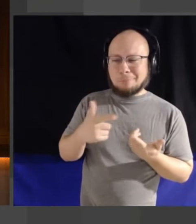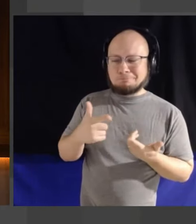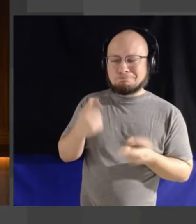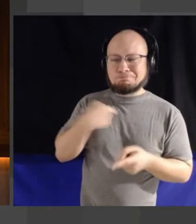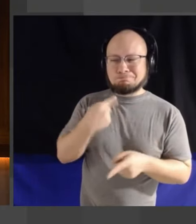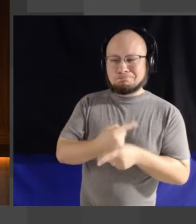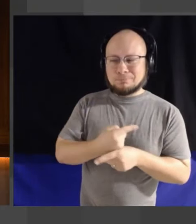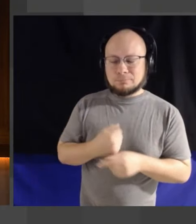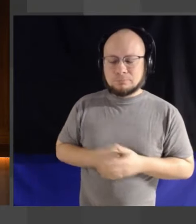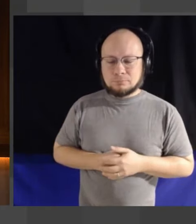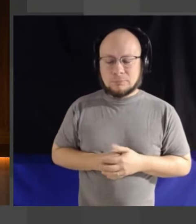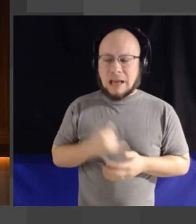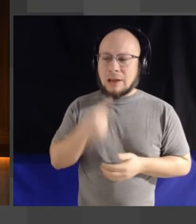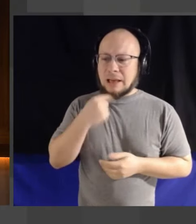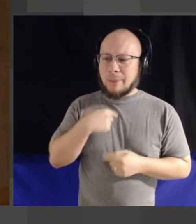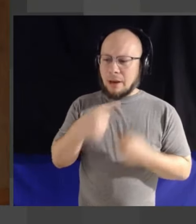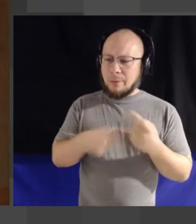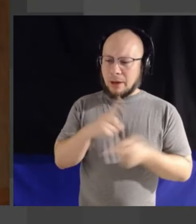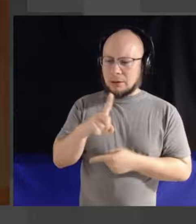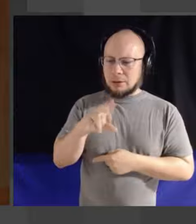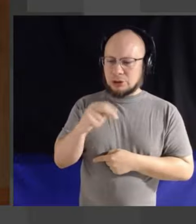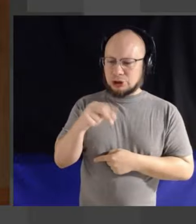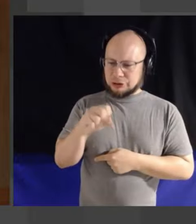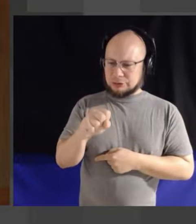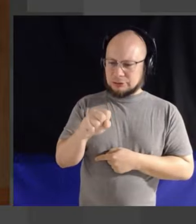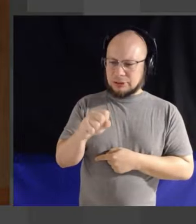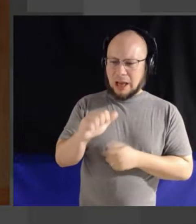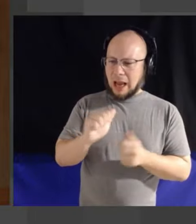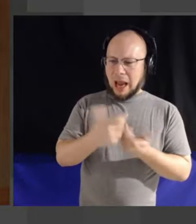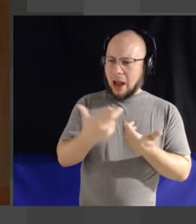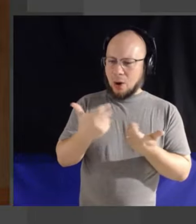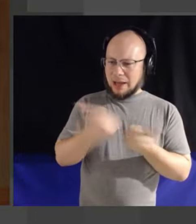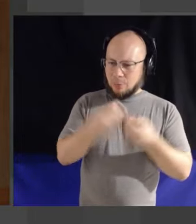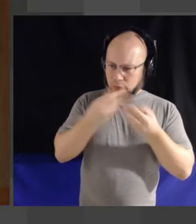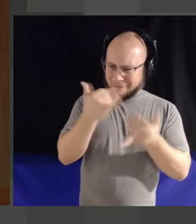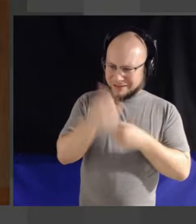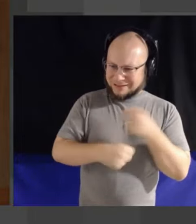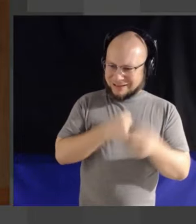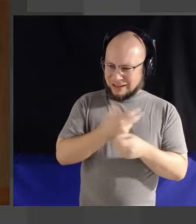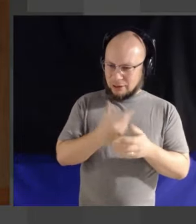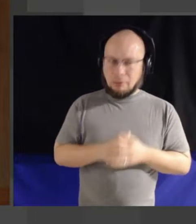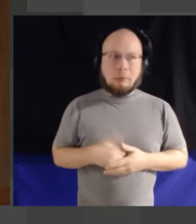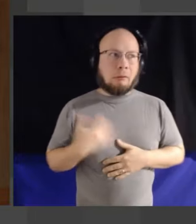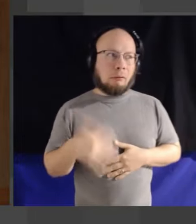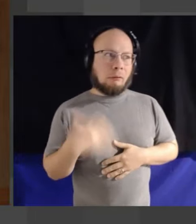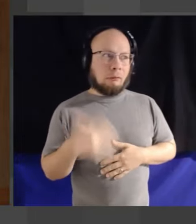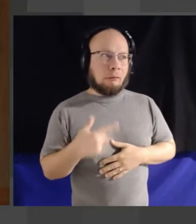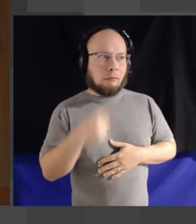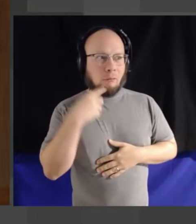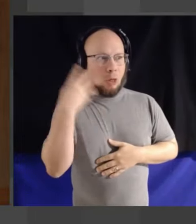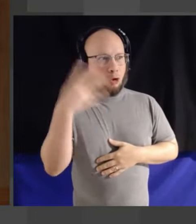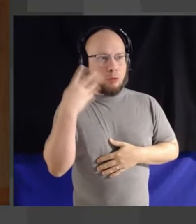WELL. I FIGURED YOU WOULD SAY THAT BUT I HAD TO ASK. SO TELL ME ABOUT THE LAUNCH OF